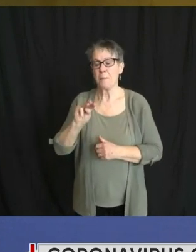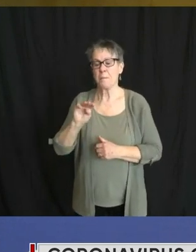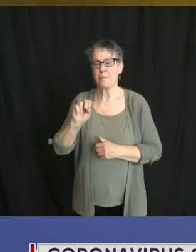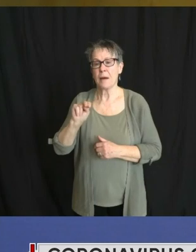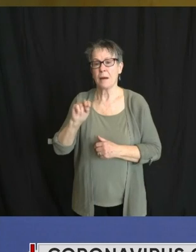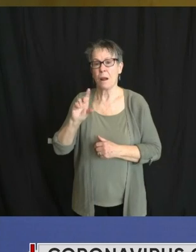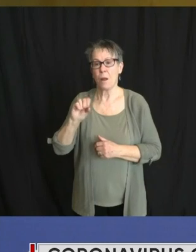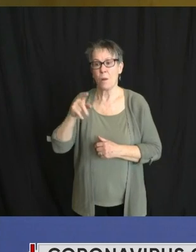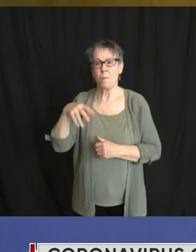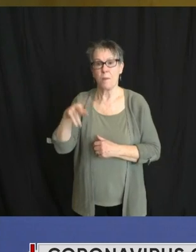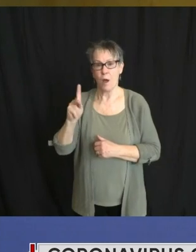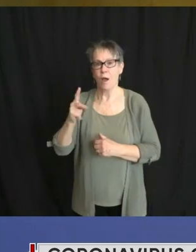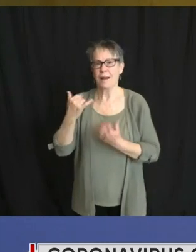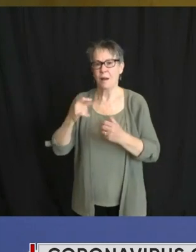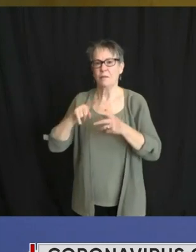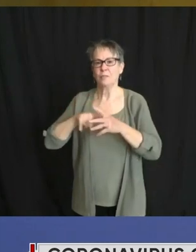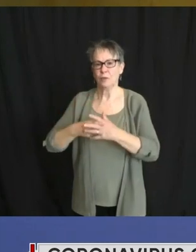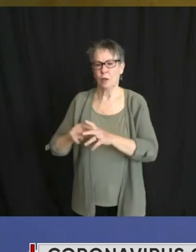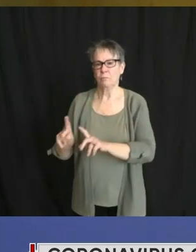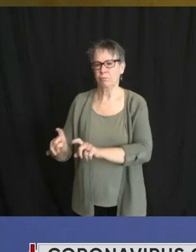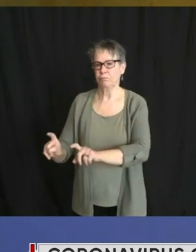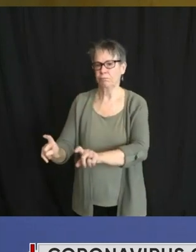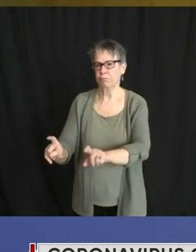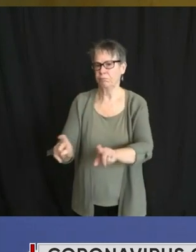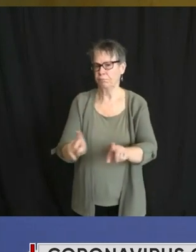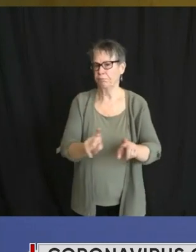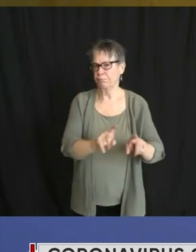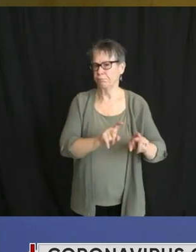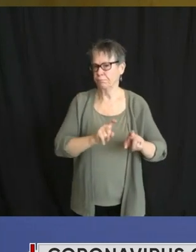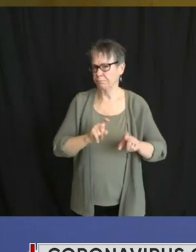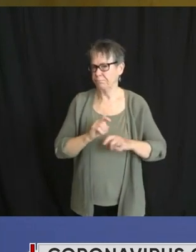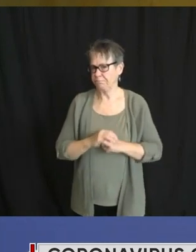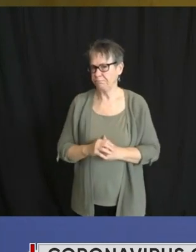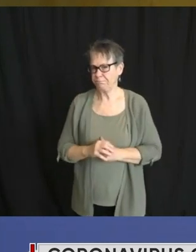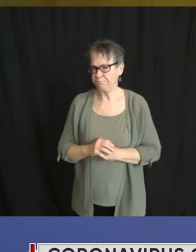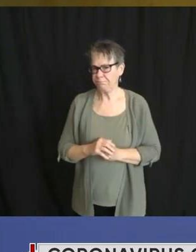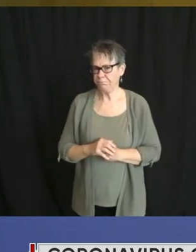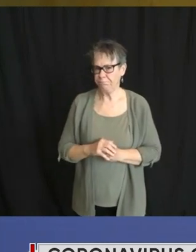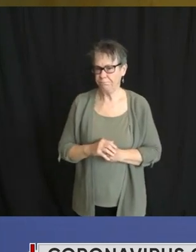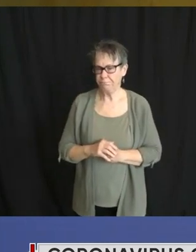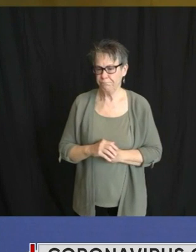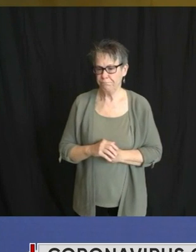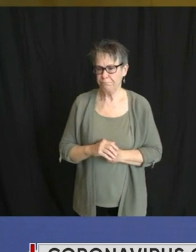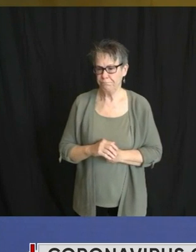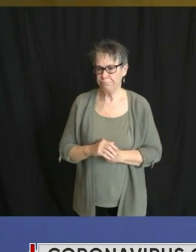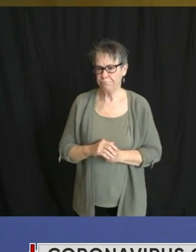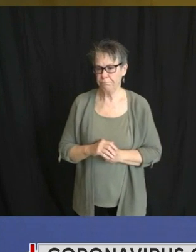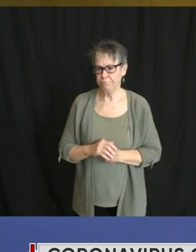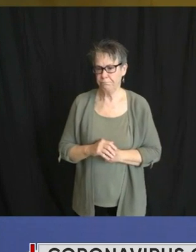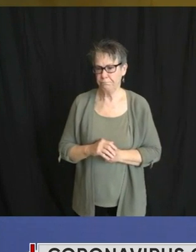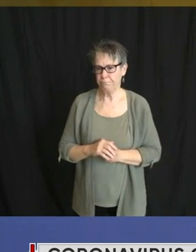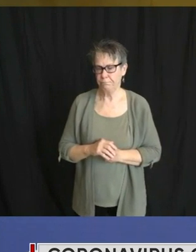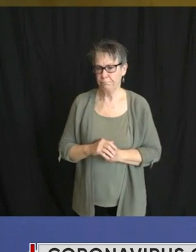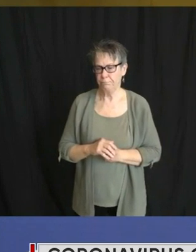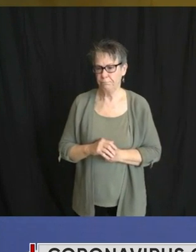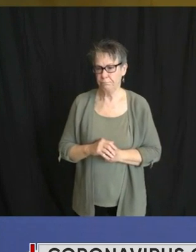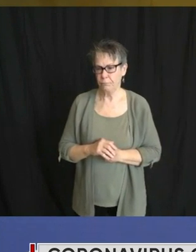TOMORROW. AT OUR STATE PSYCHIATRIC HOSPITALS, 157 PATIENTS HAVE